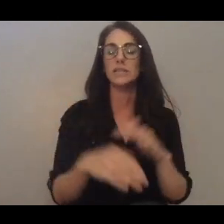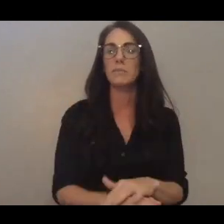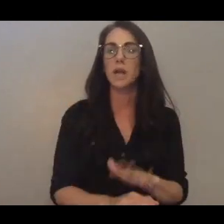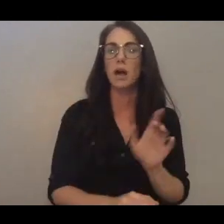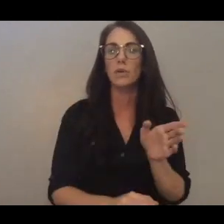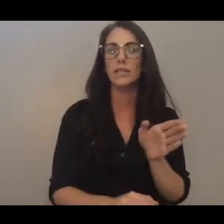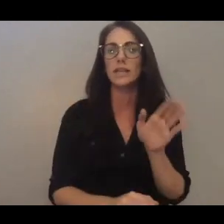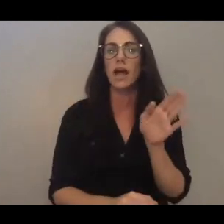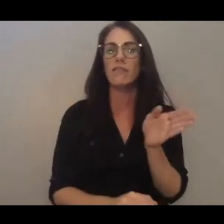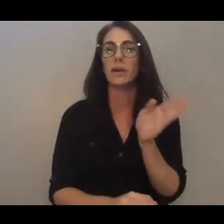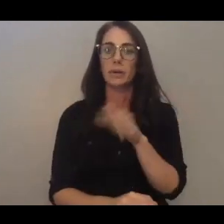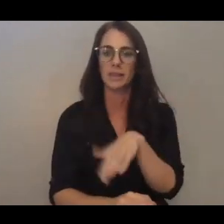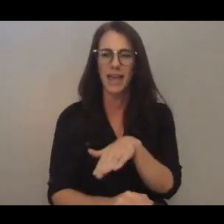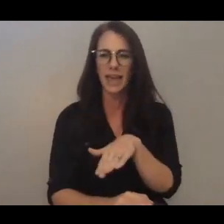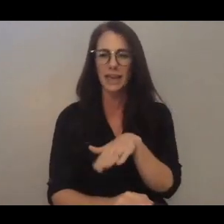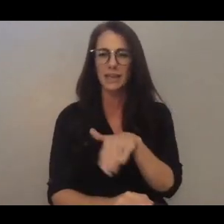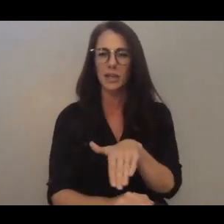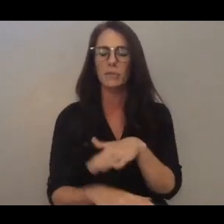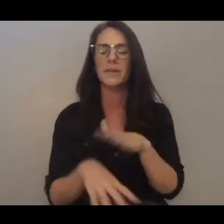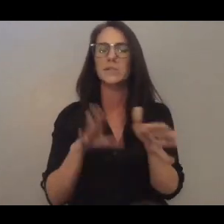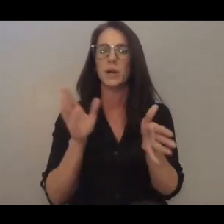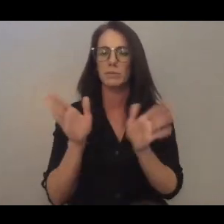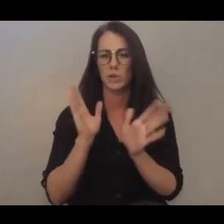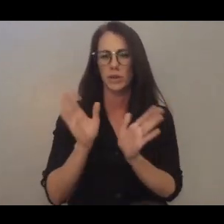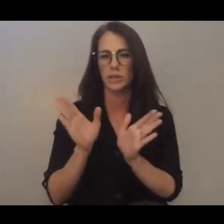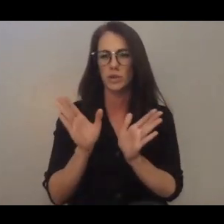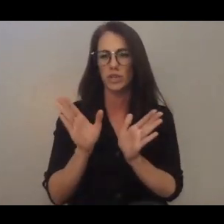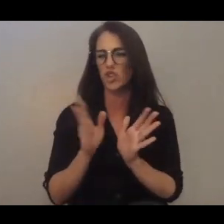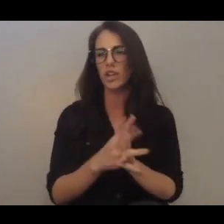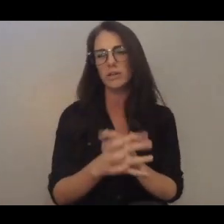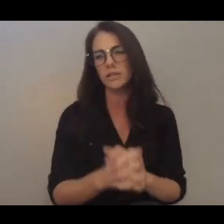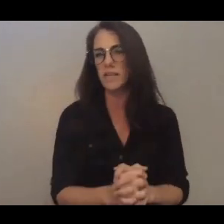I'm not going to have it play here because when I'm doing this screen share sometimes